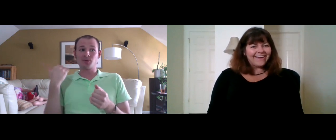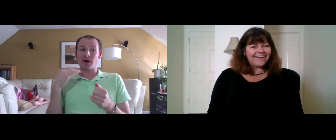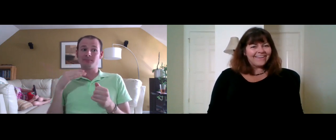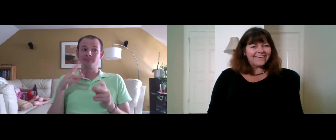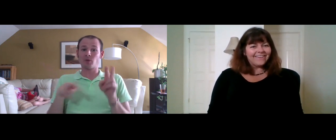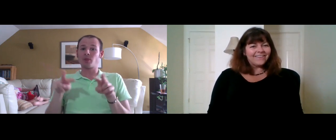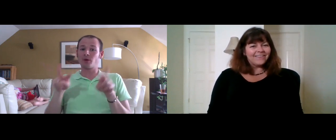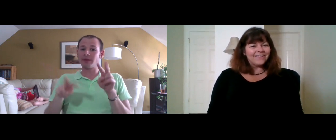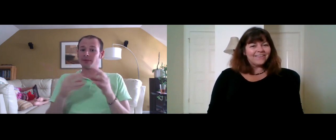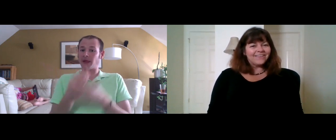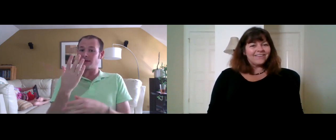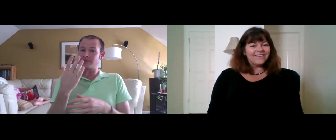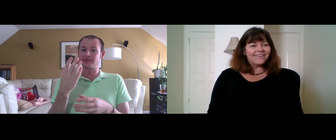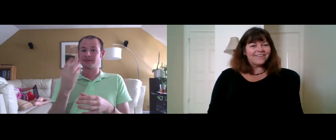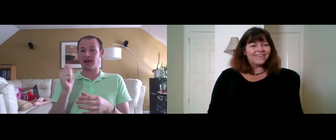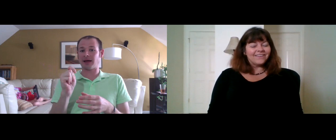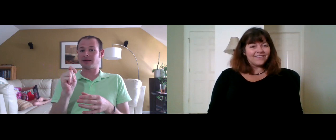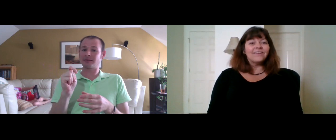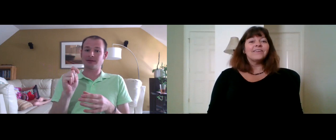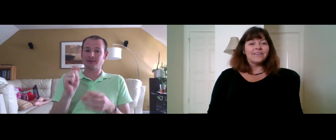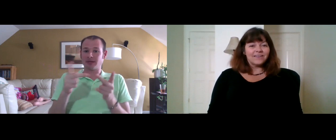I used to oversee plants at a place where